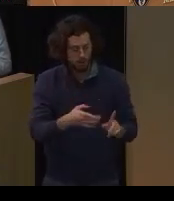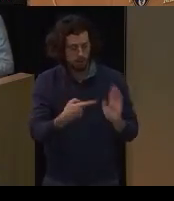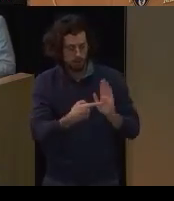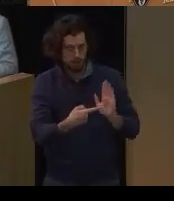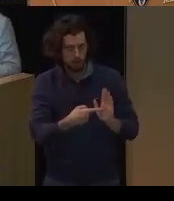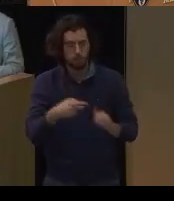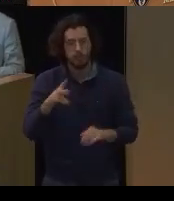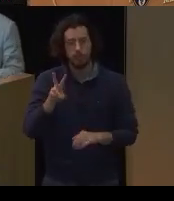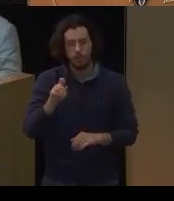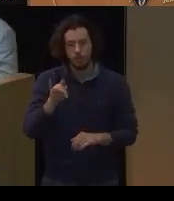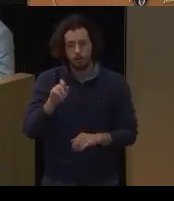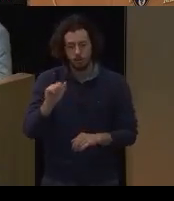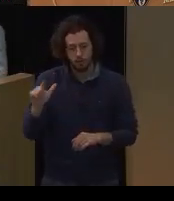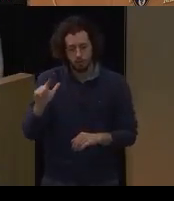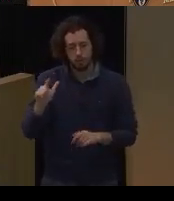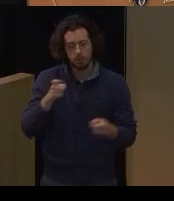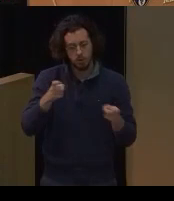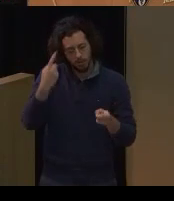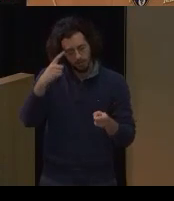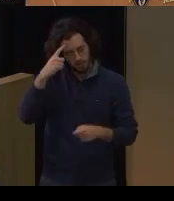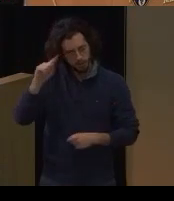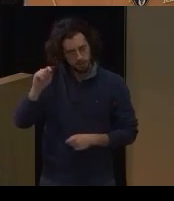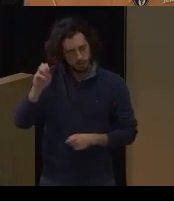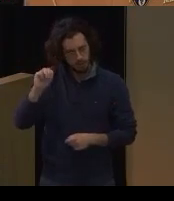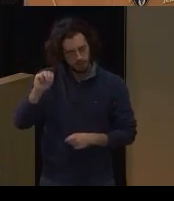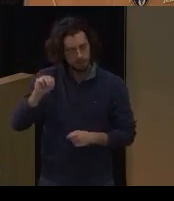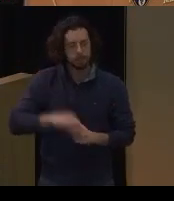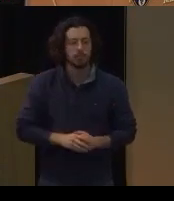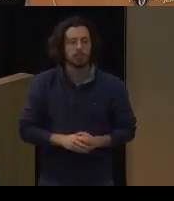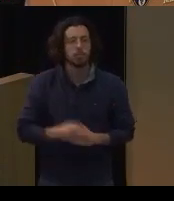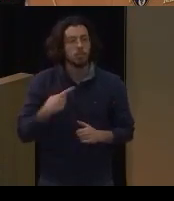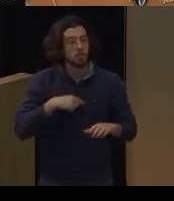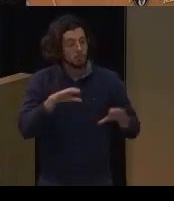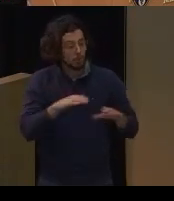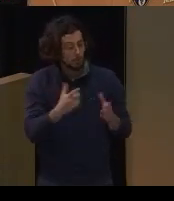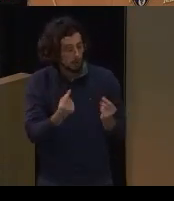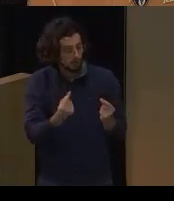of Mind Network we evaluated this question by performing region of Interest analyzes so we